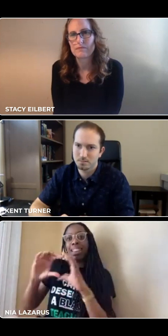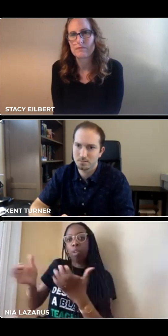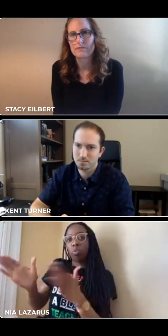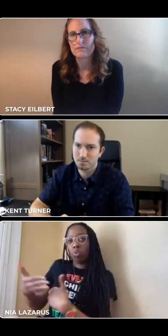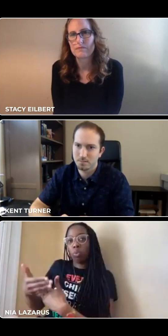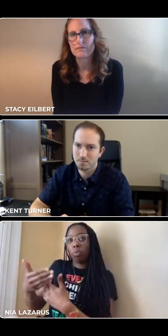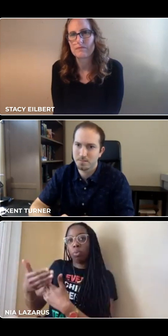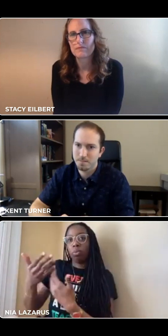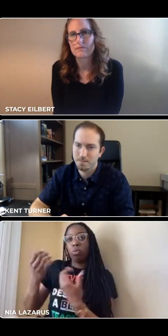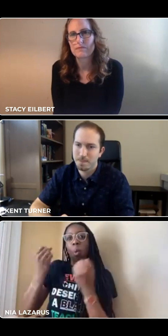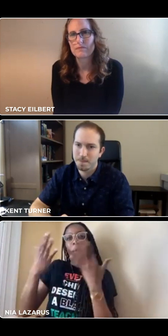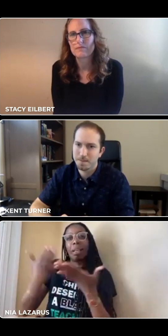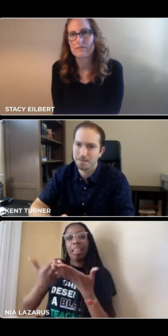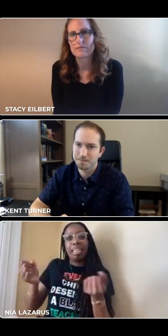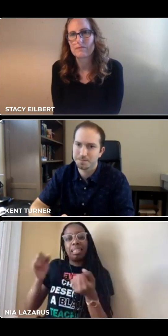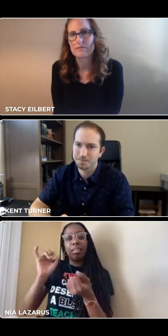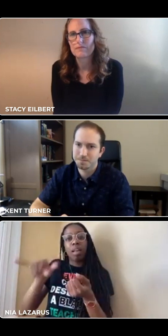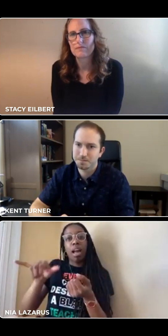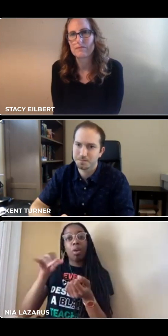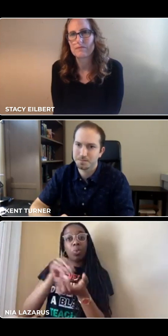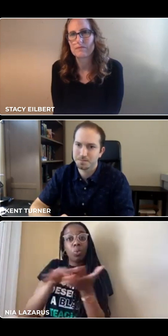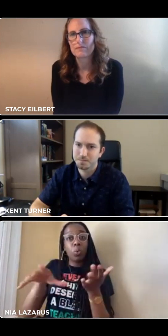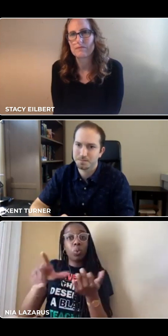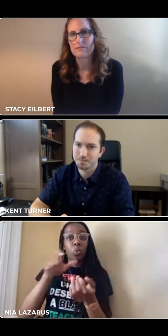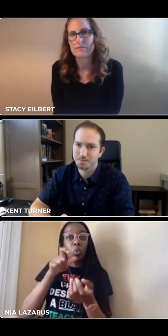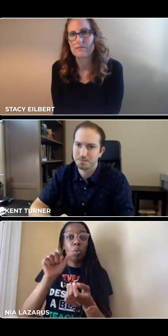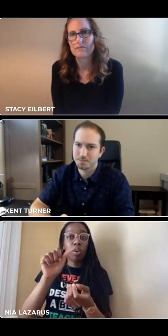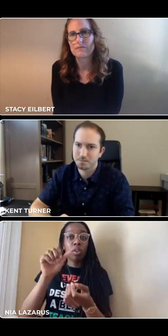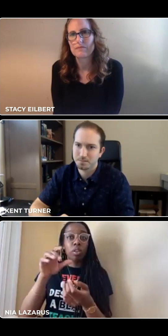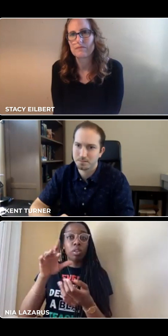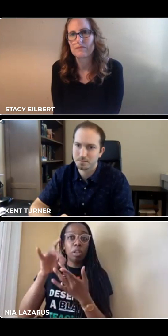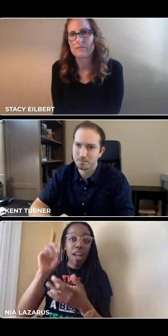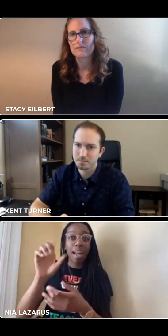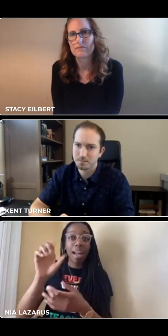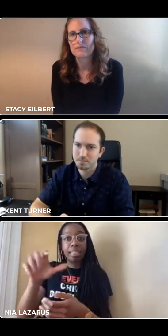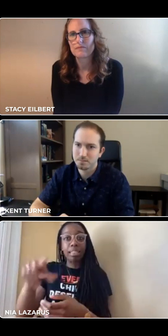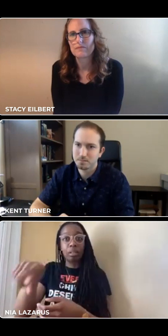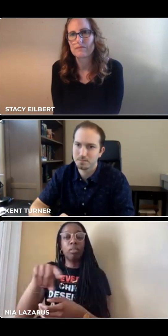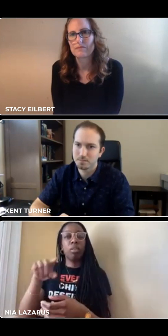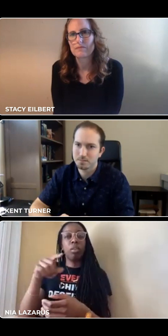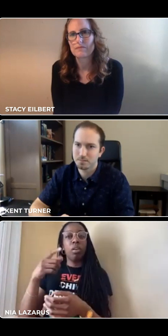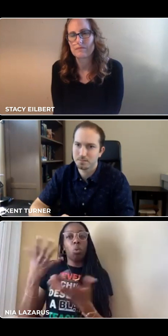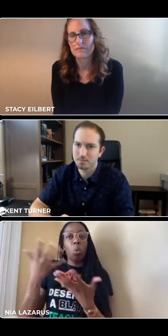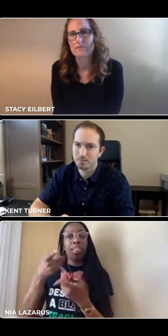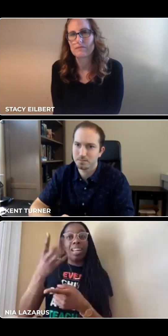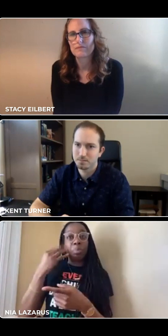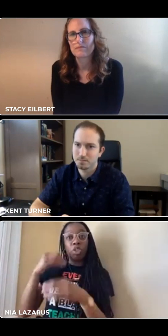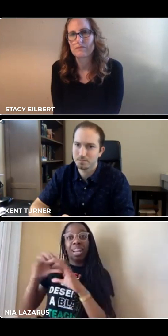for that is because it's already a part of that classroom. And any students that are